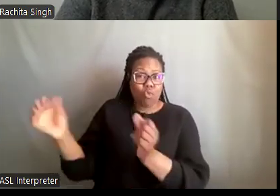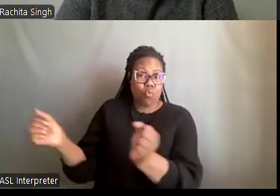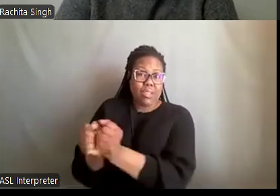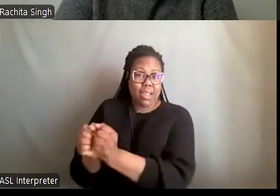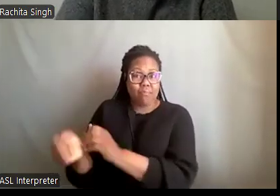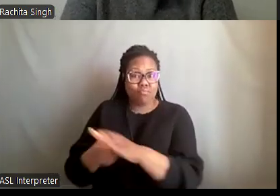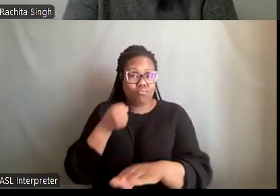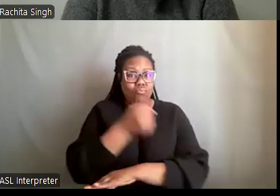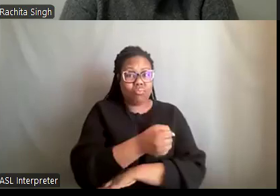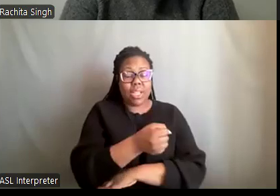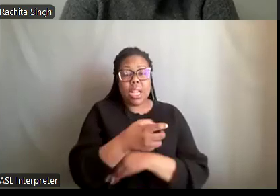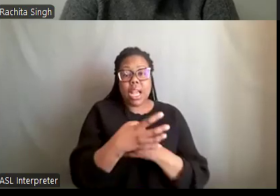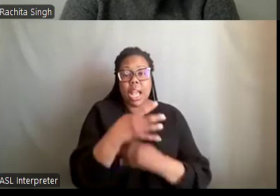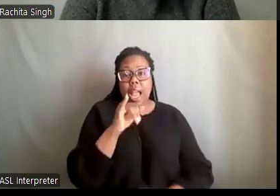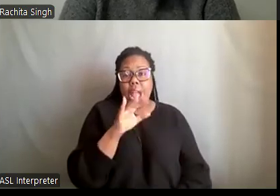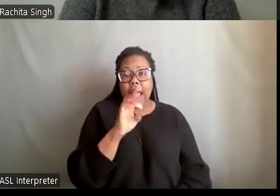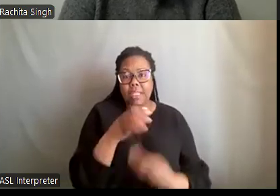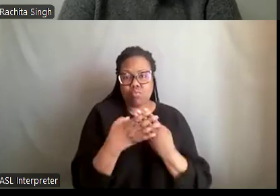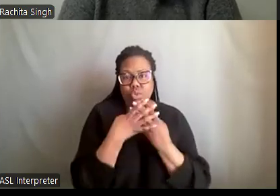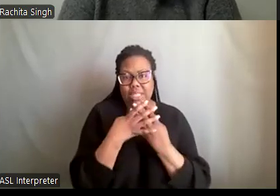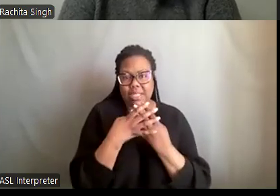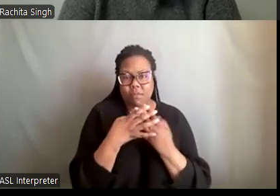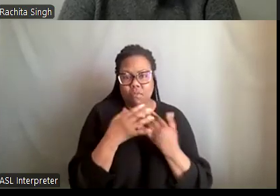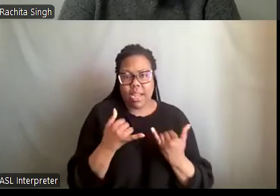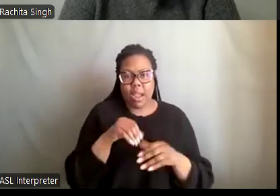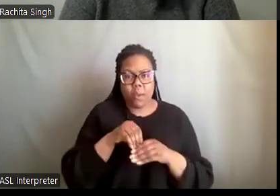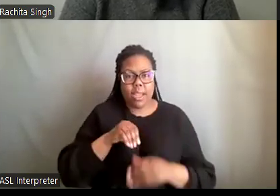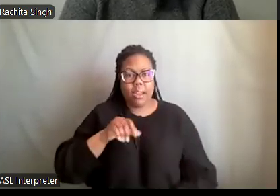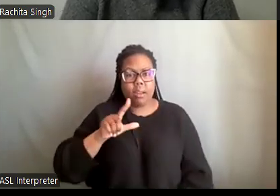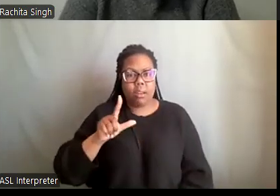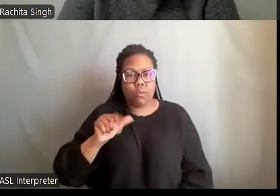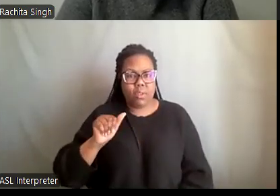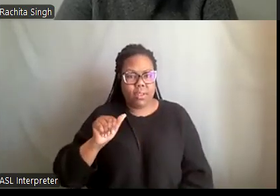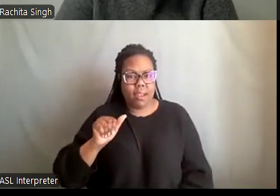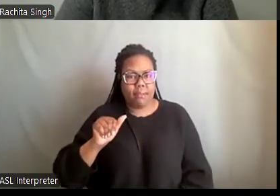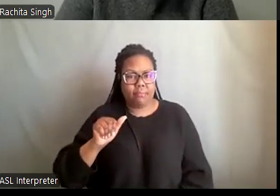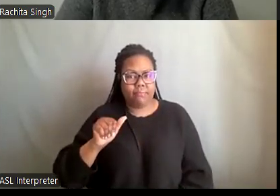and is being held at an ICE prison in Louisiana.